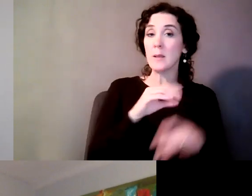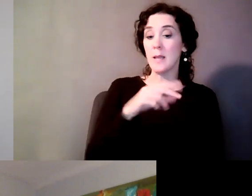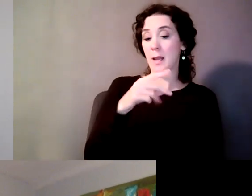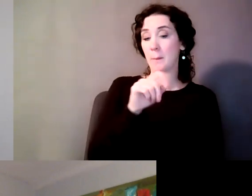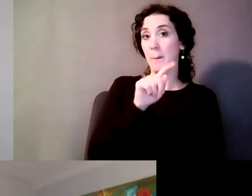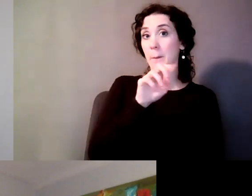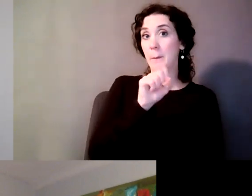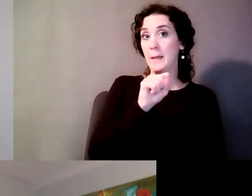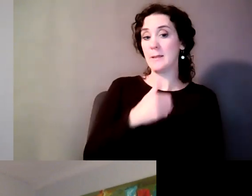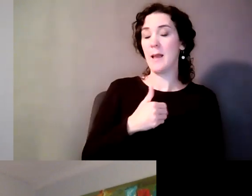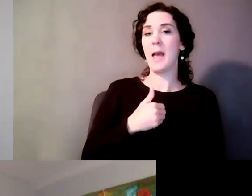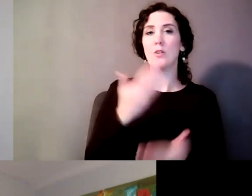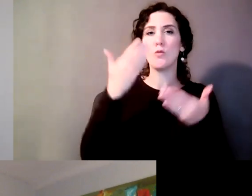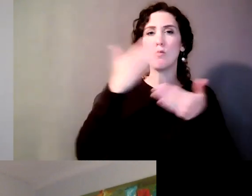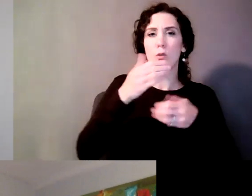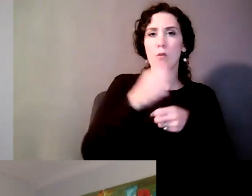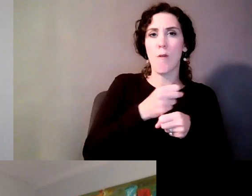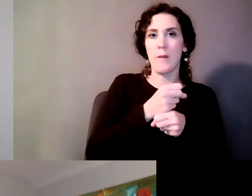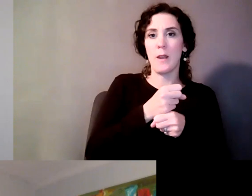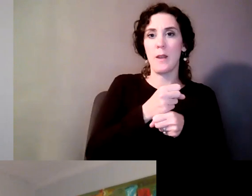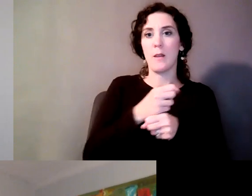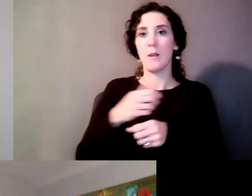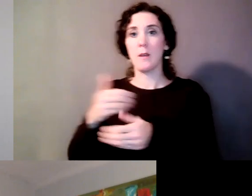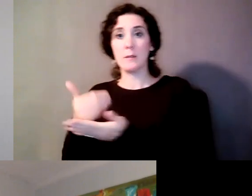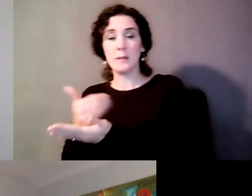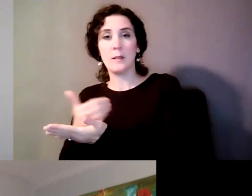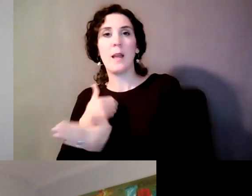so they roasted lighter. That was the opportunity, why would they go